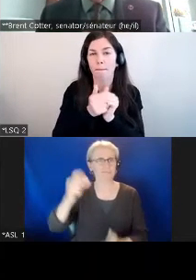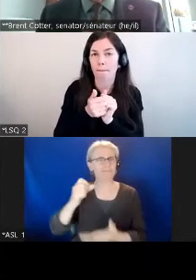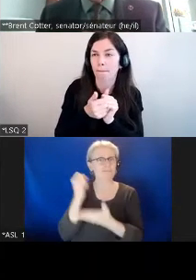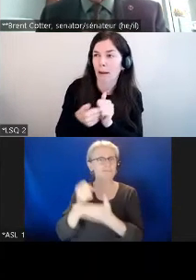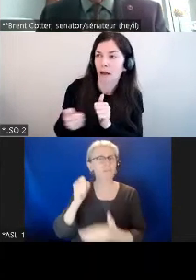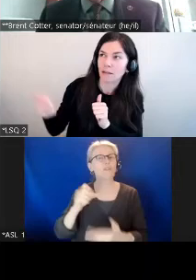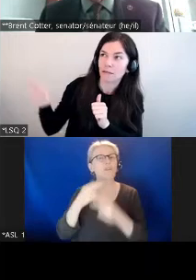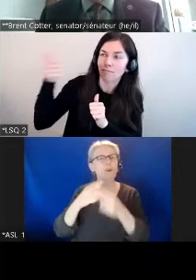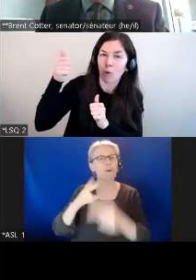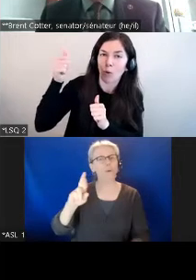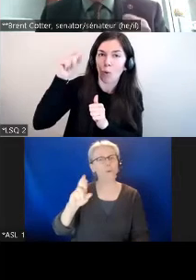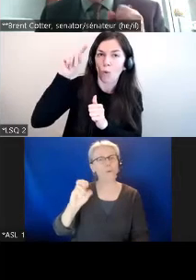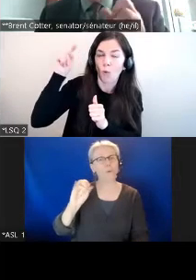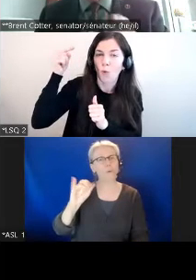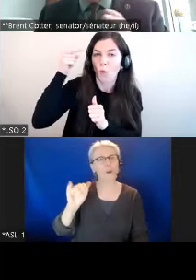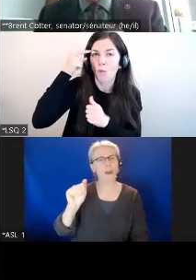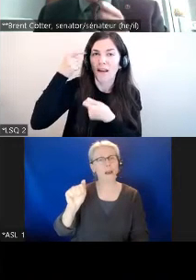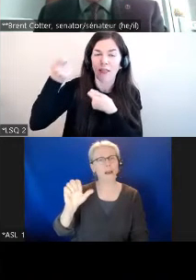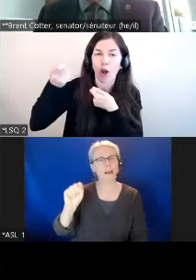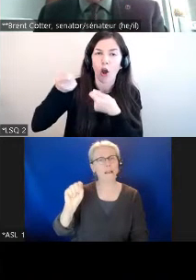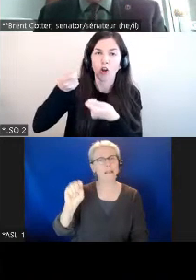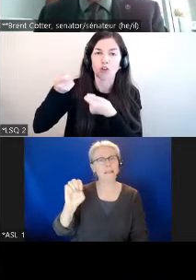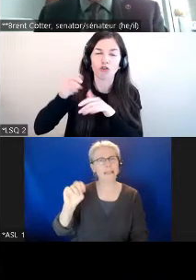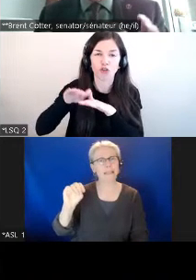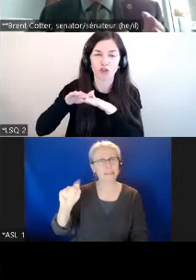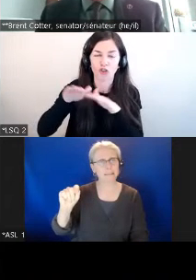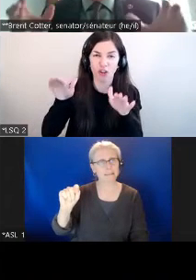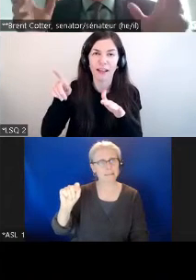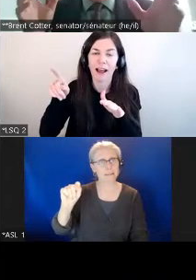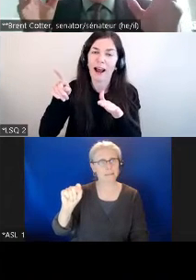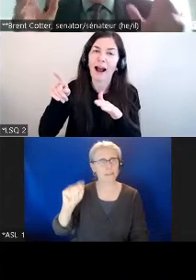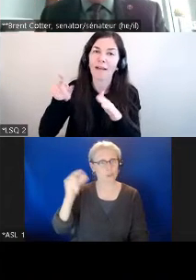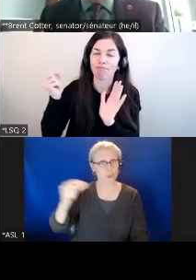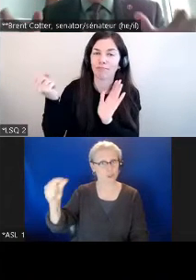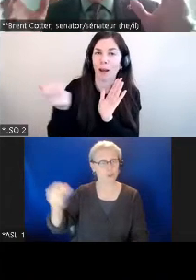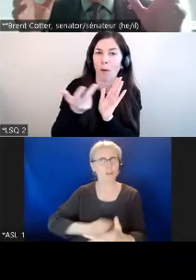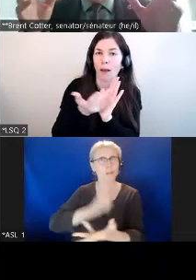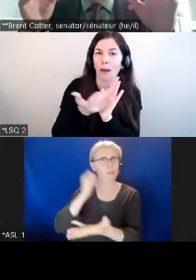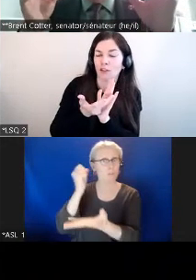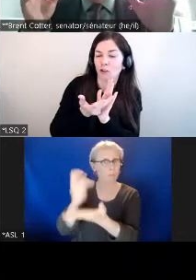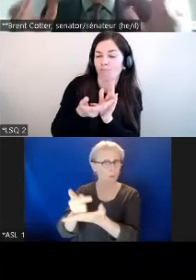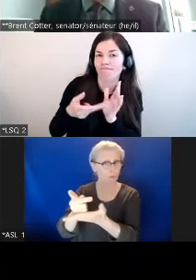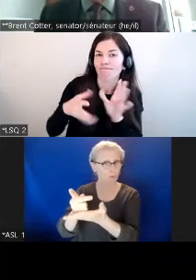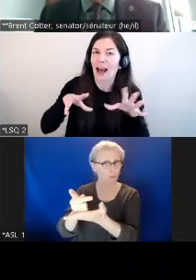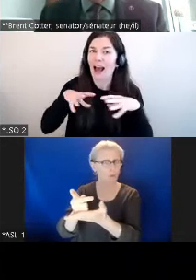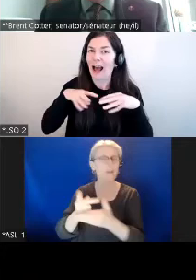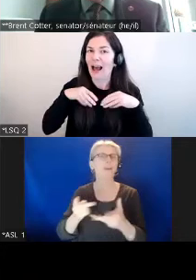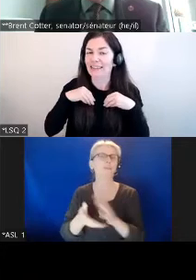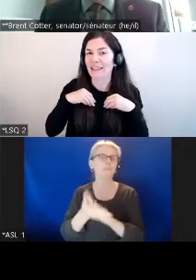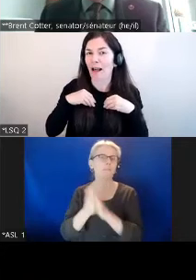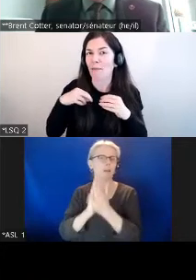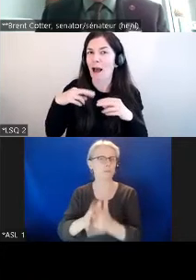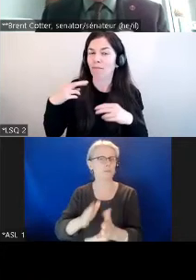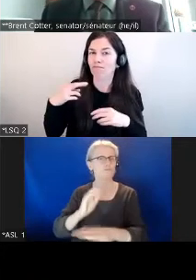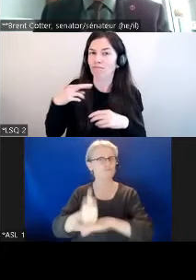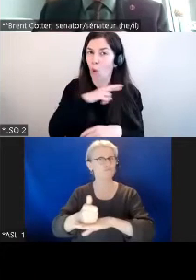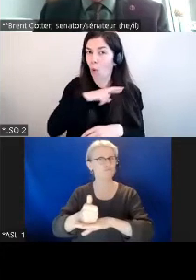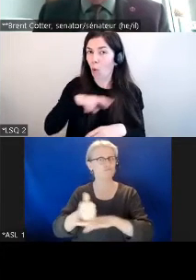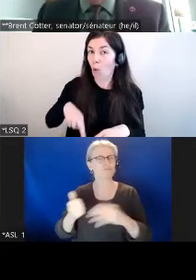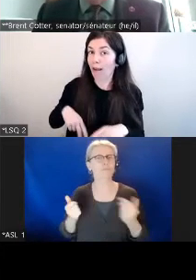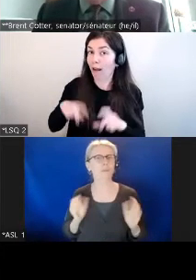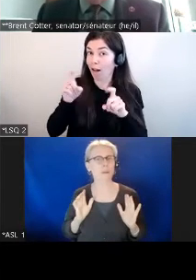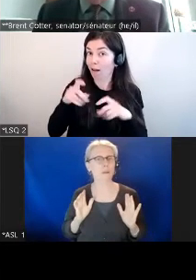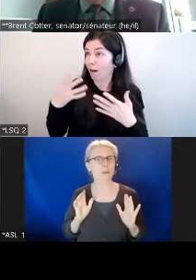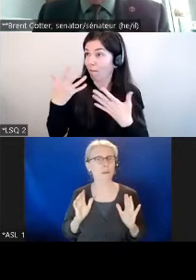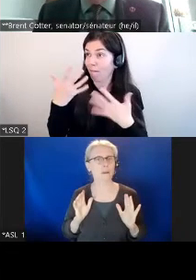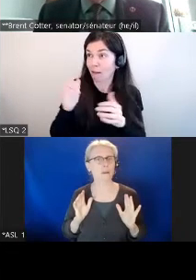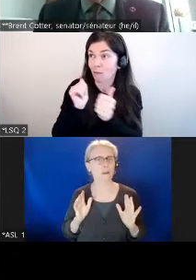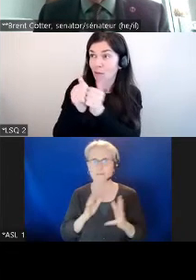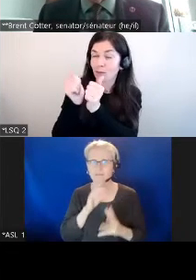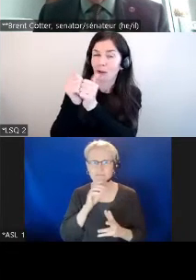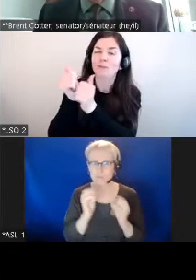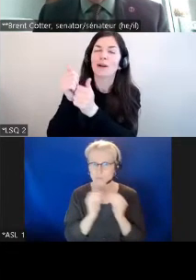ROYAL ASSENT. ONCE THAT IS IN PLACE, THEN THE BILL HAS BEEN ADOPTED. THAT'S NOT FULLY THE FINAL STORY